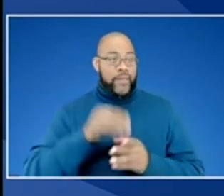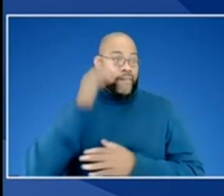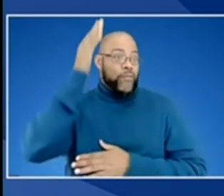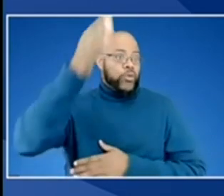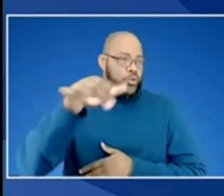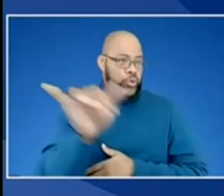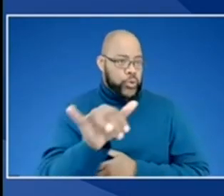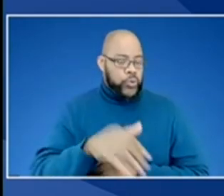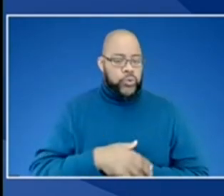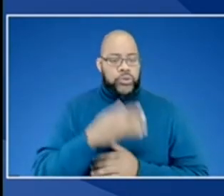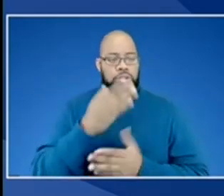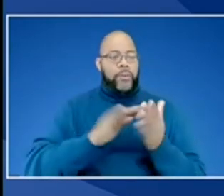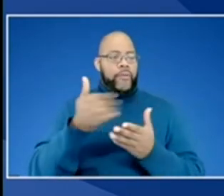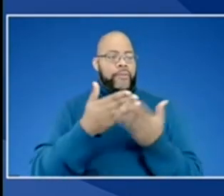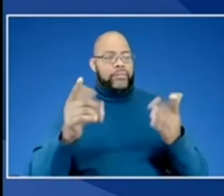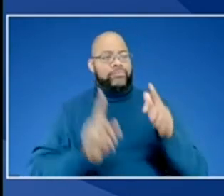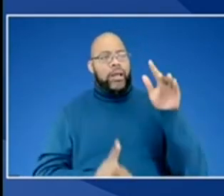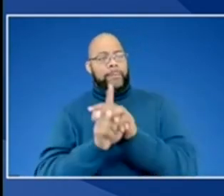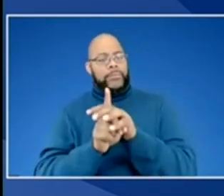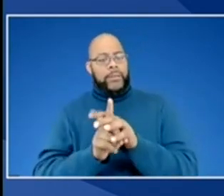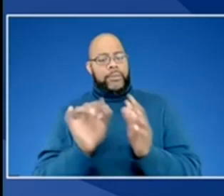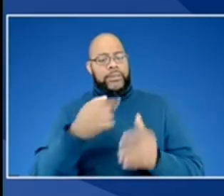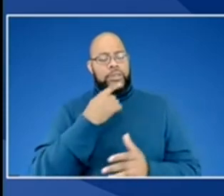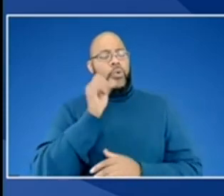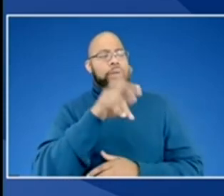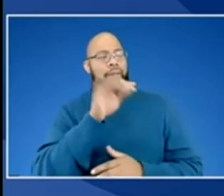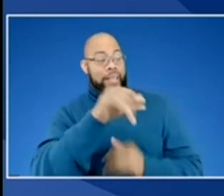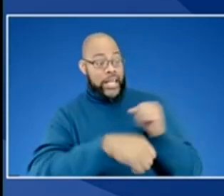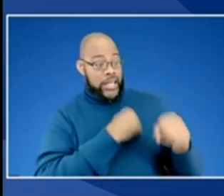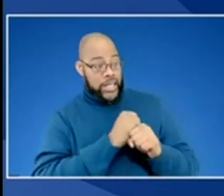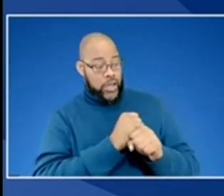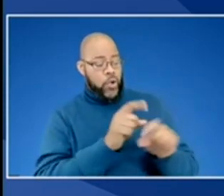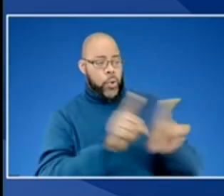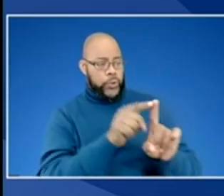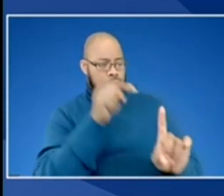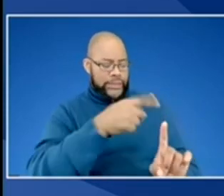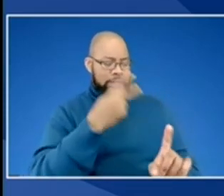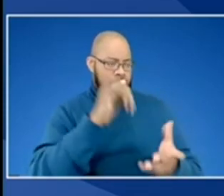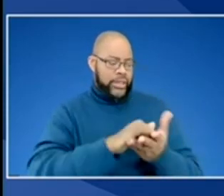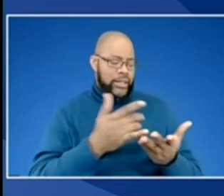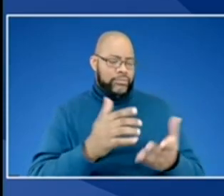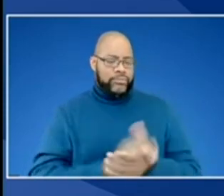? If some other thing comes up and can say, okay, this year also is one of those years. So, just a thought.